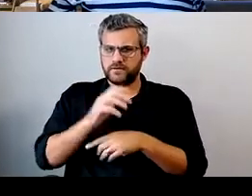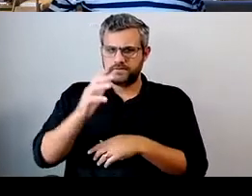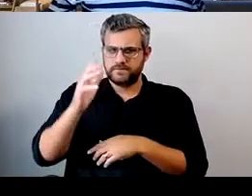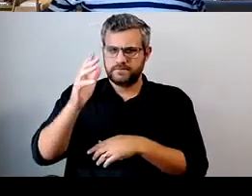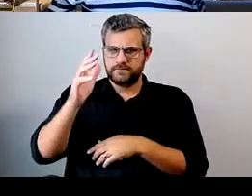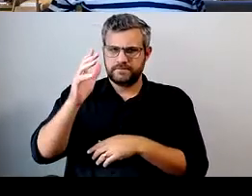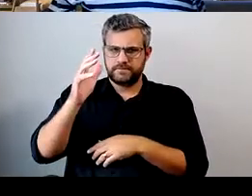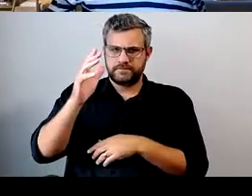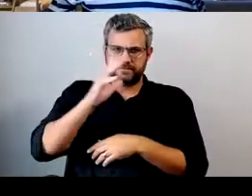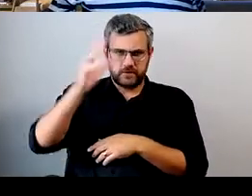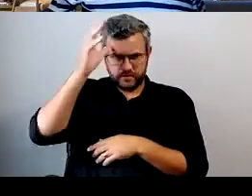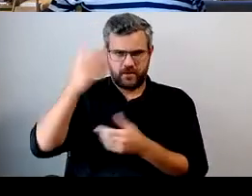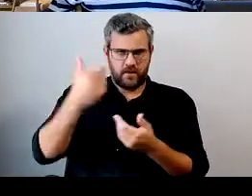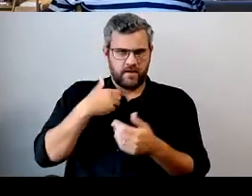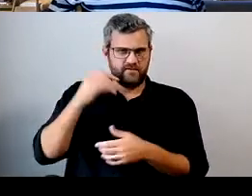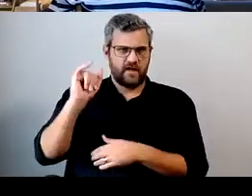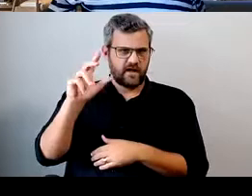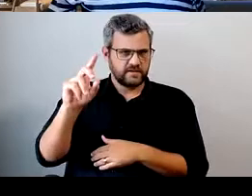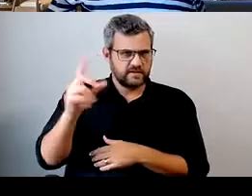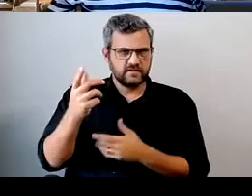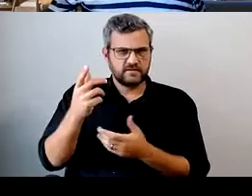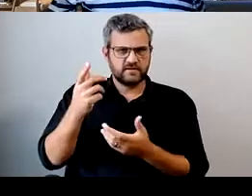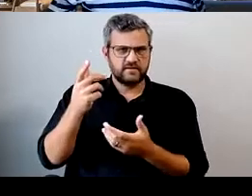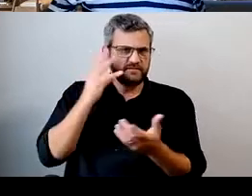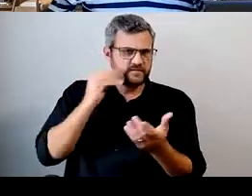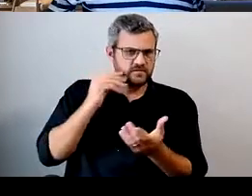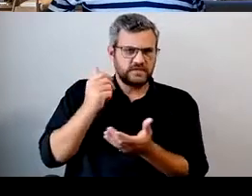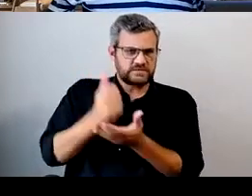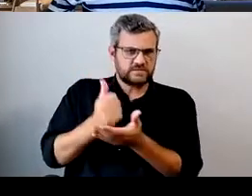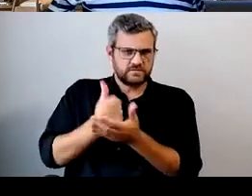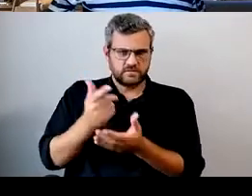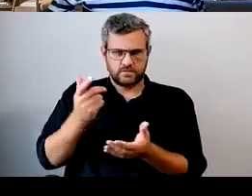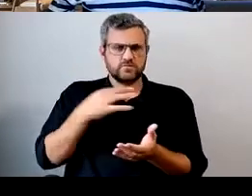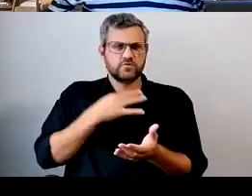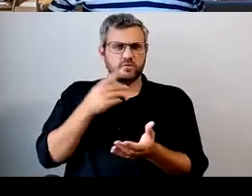I would like to know what you mean by that, Jenny. Are you talking about hiring them